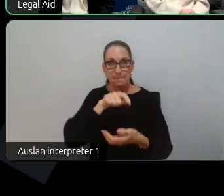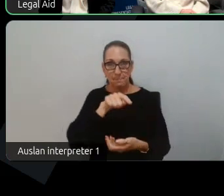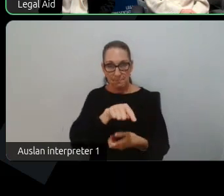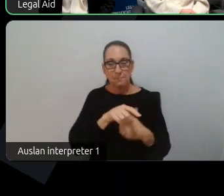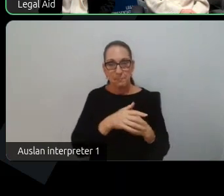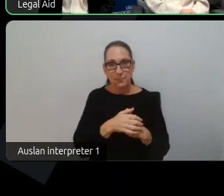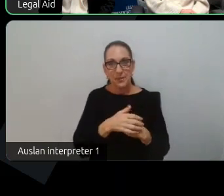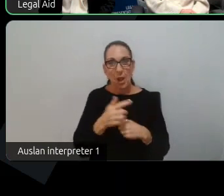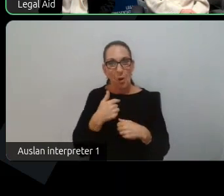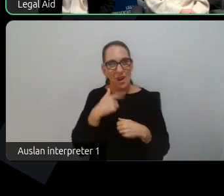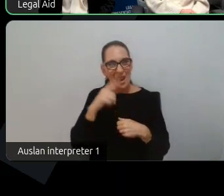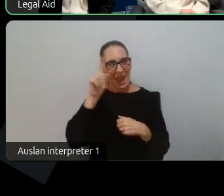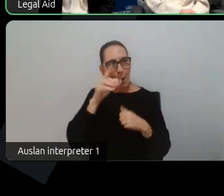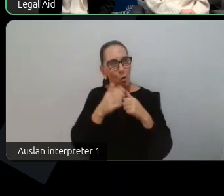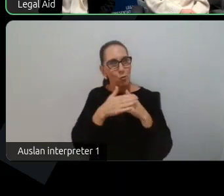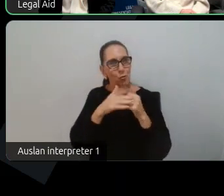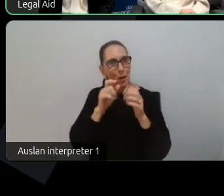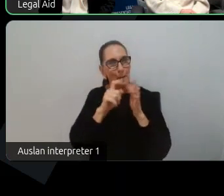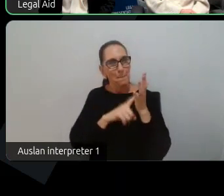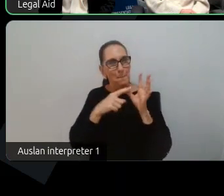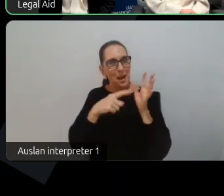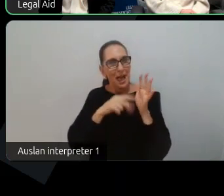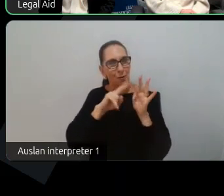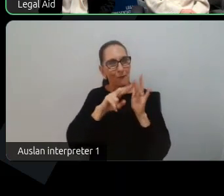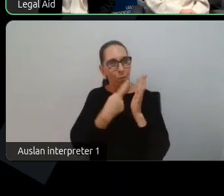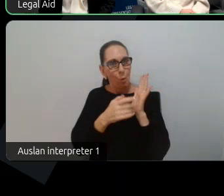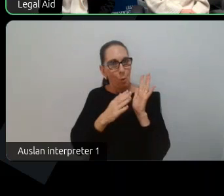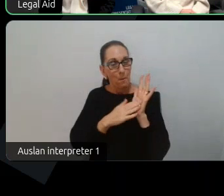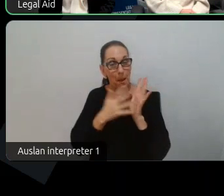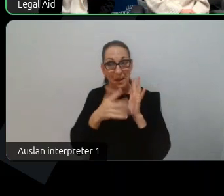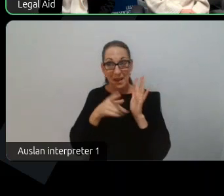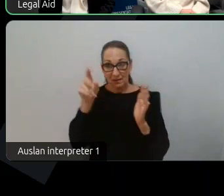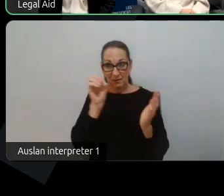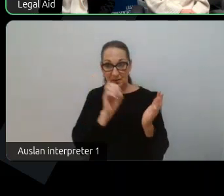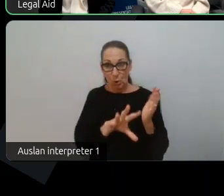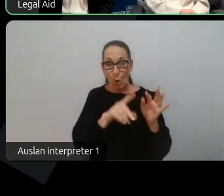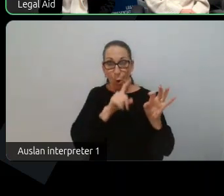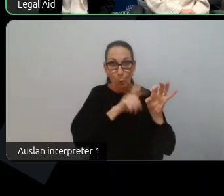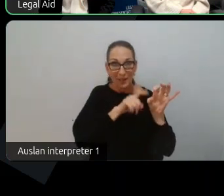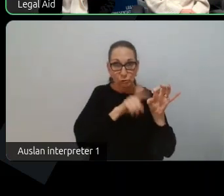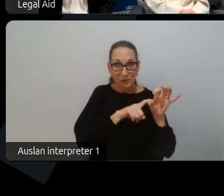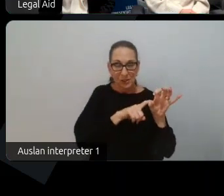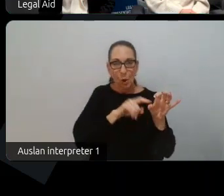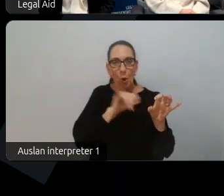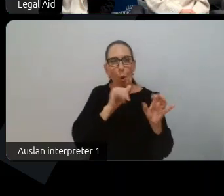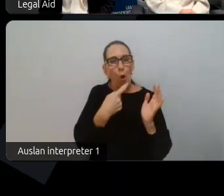new platform. So if you need to pop it into the questions box, you can do but preferably the chat.